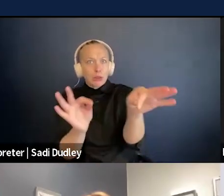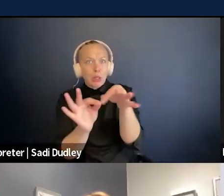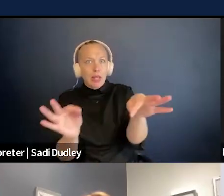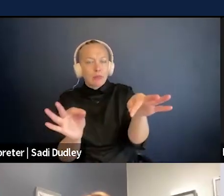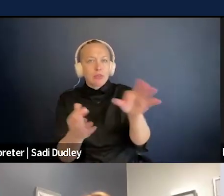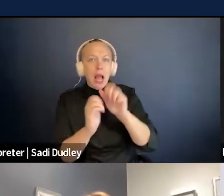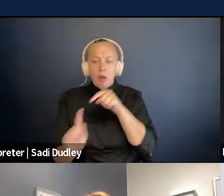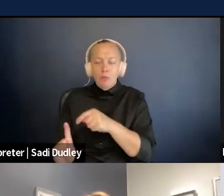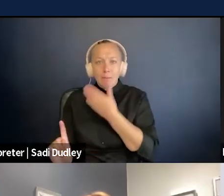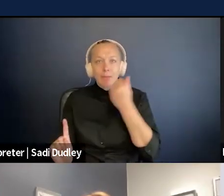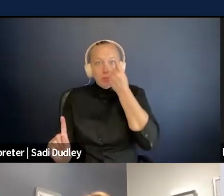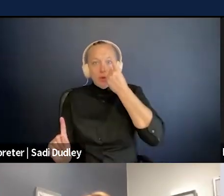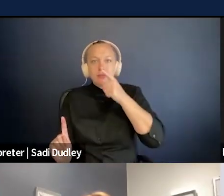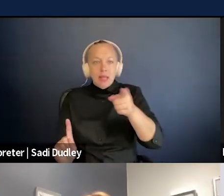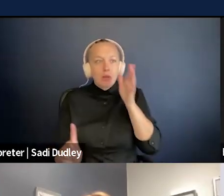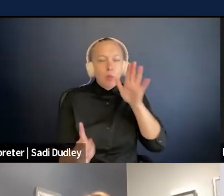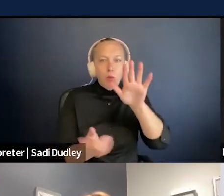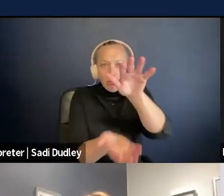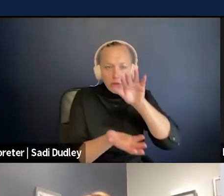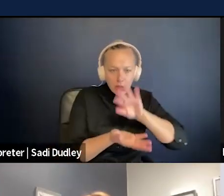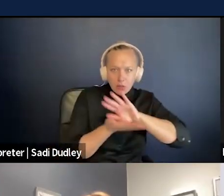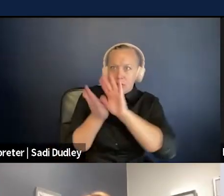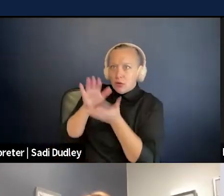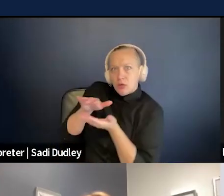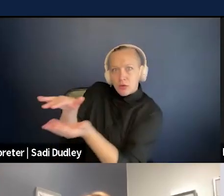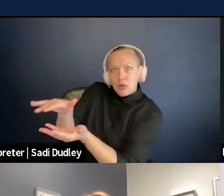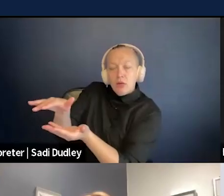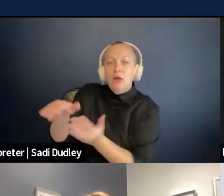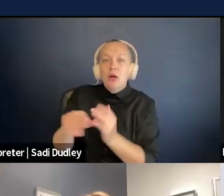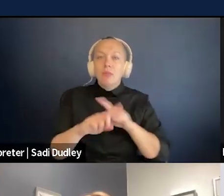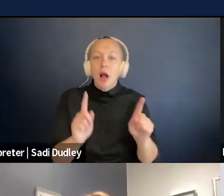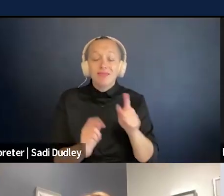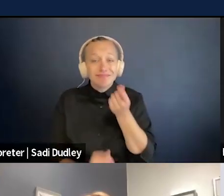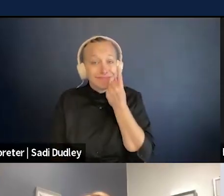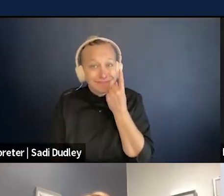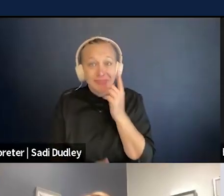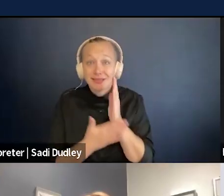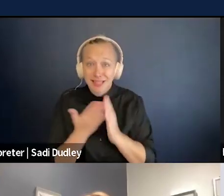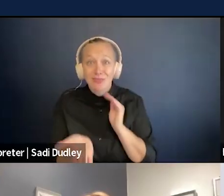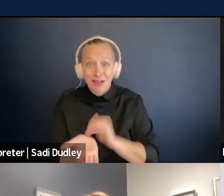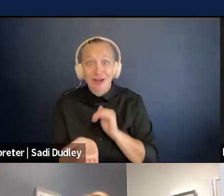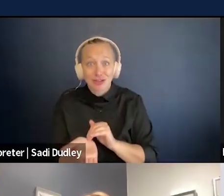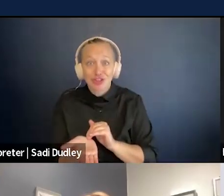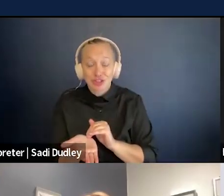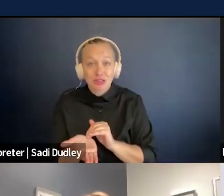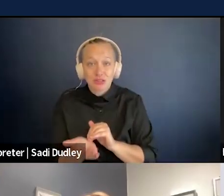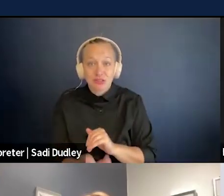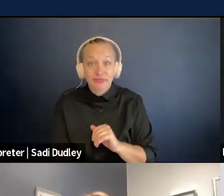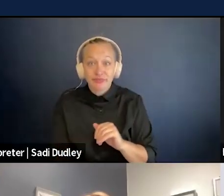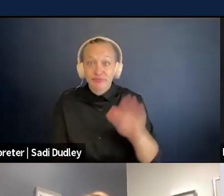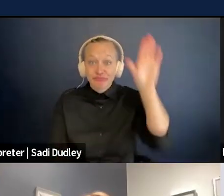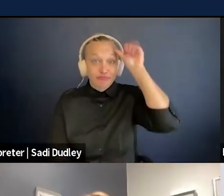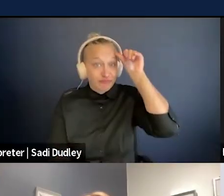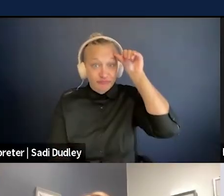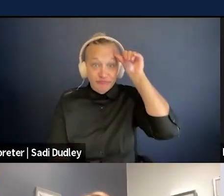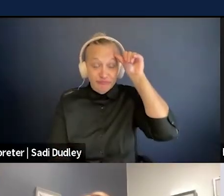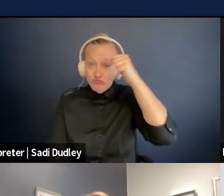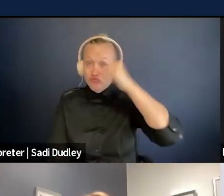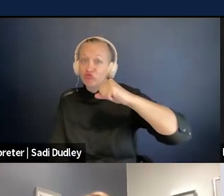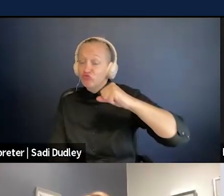And I think, um… like I said, some doctors are… uh… balk at it, and don't want to give up… don't want to participate in some doctors'.